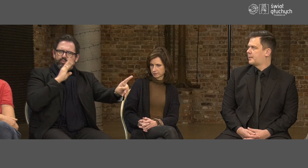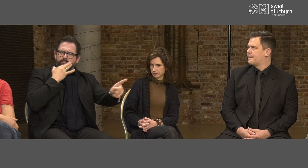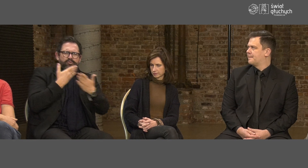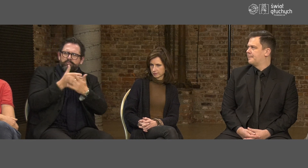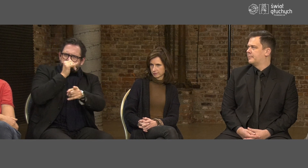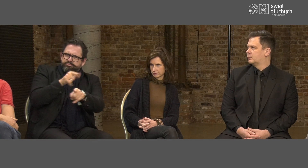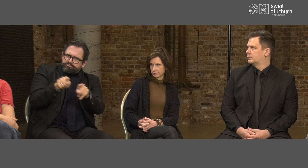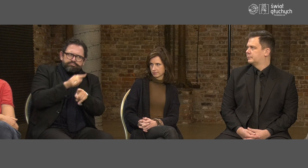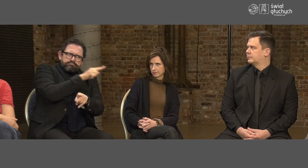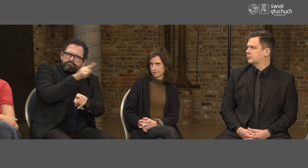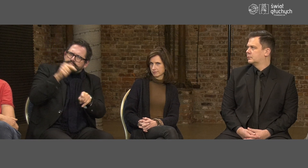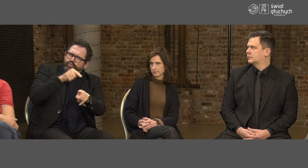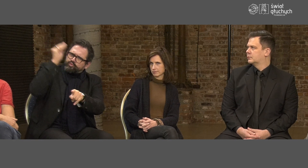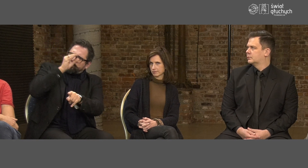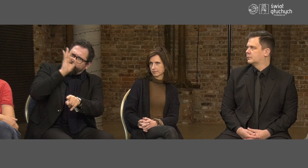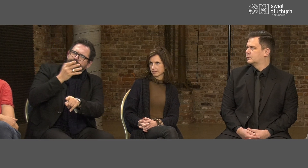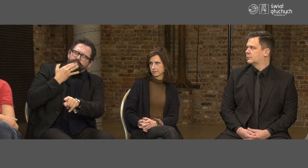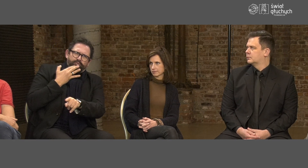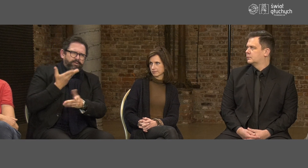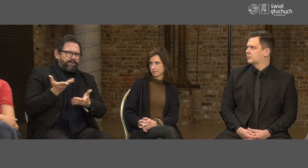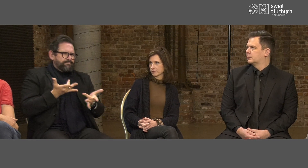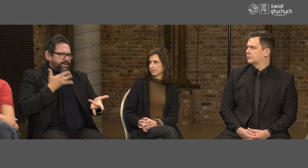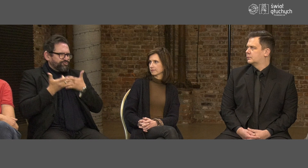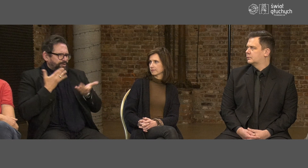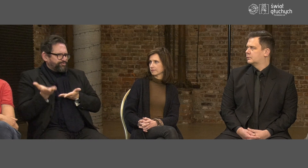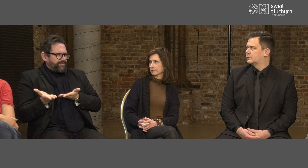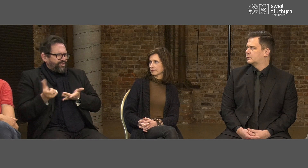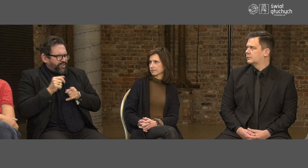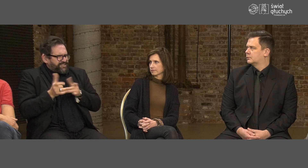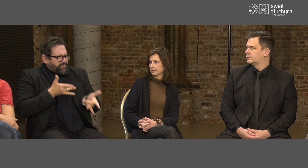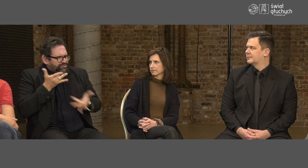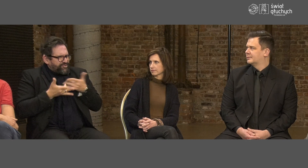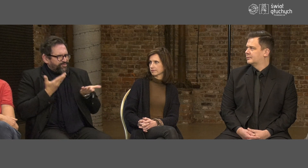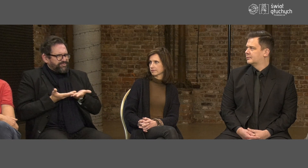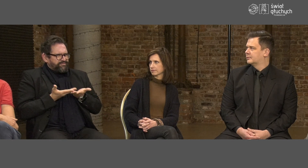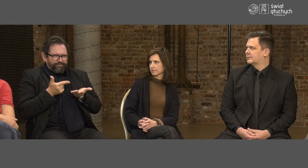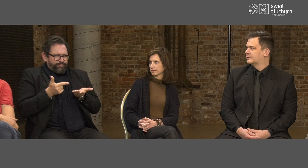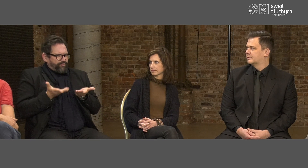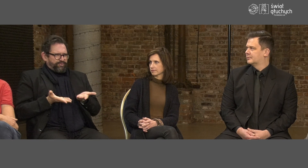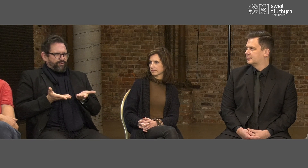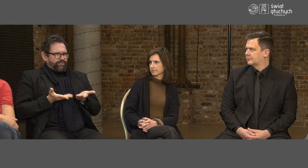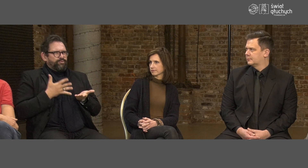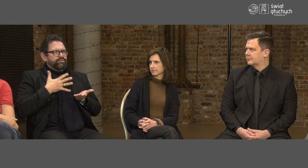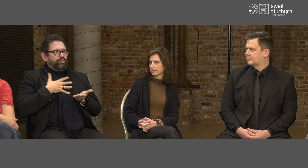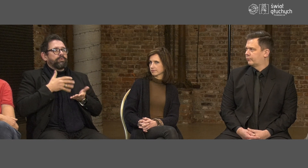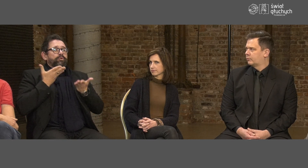"Can’t you learn to speak as well as your friend?" This is suffering for that person. It shouldn’t be this way.